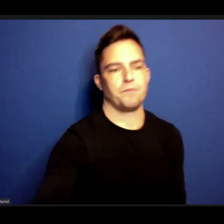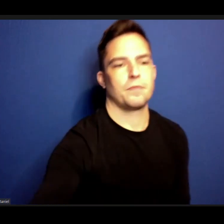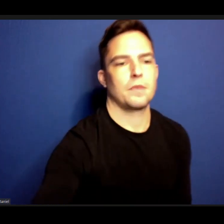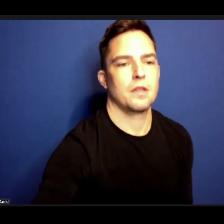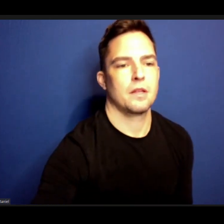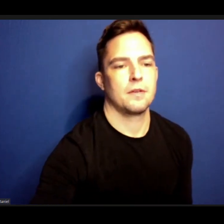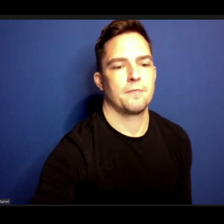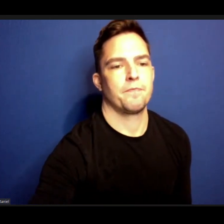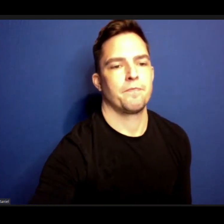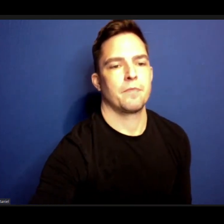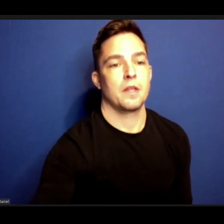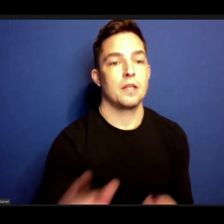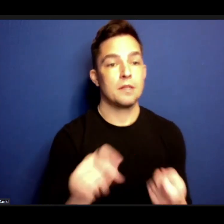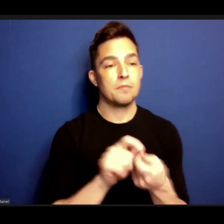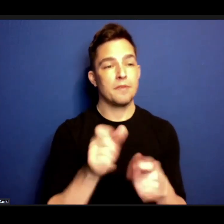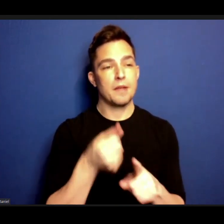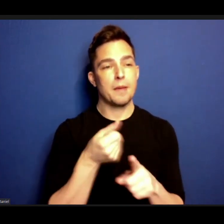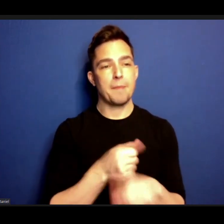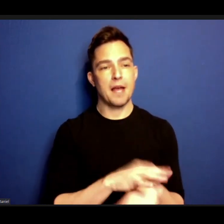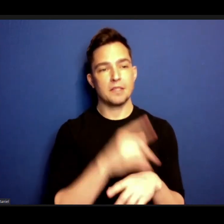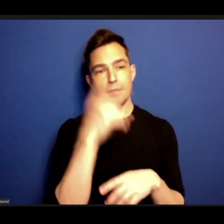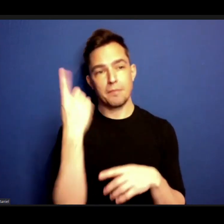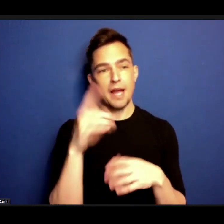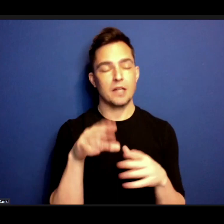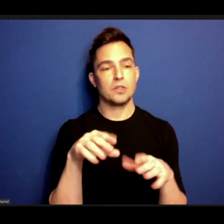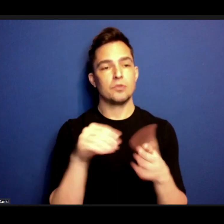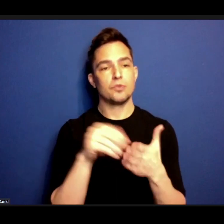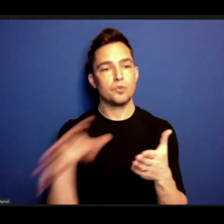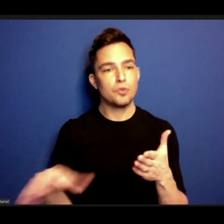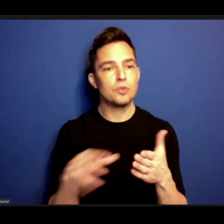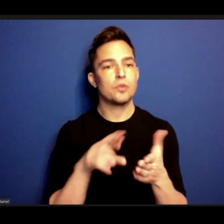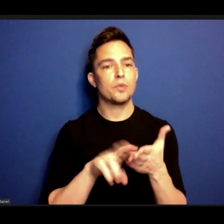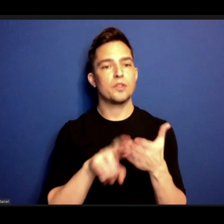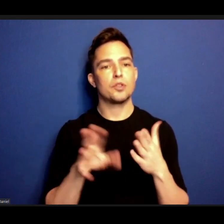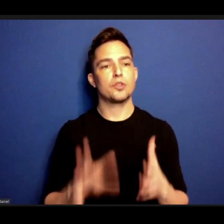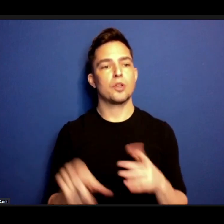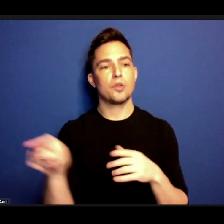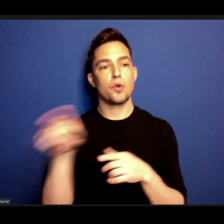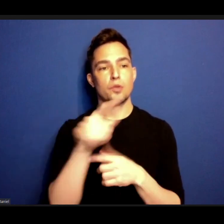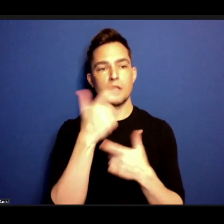with the experiences of black students, researchers and those interested in the outcomes of black